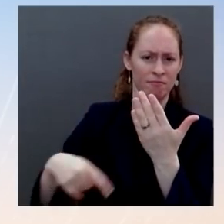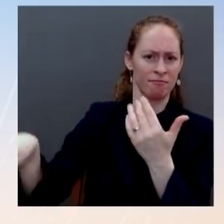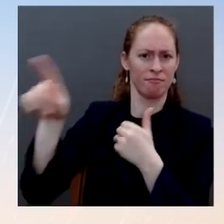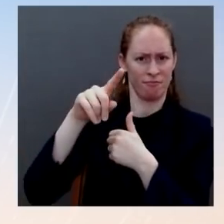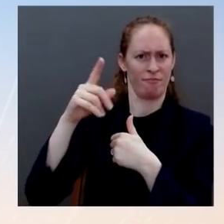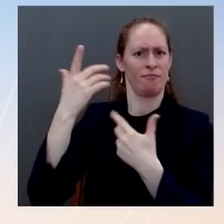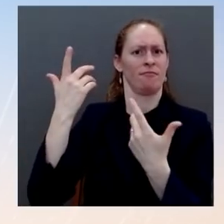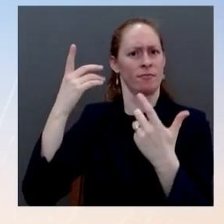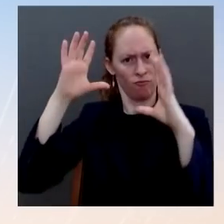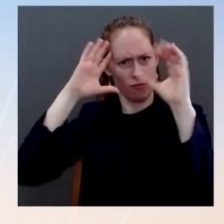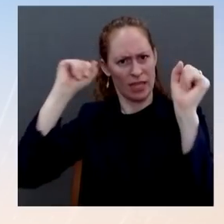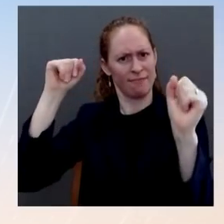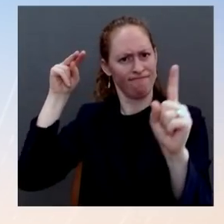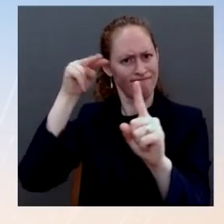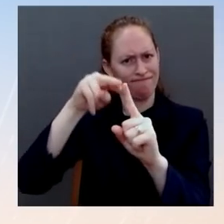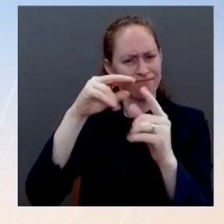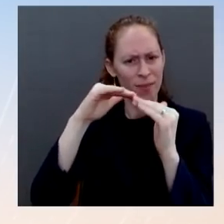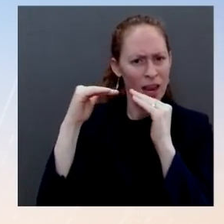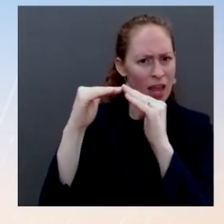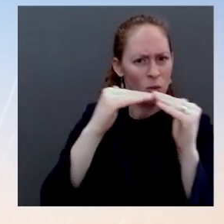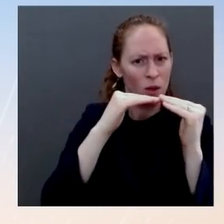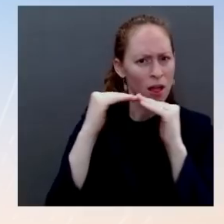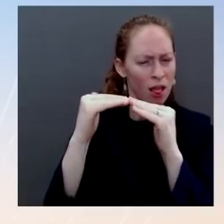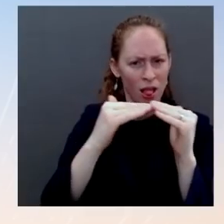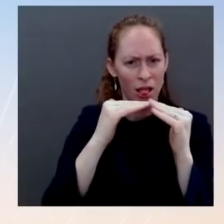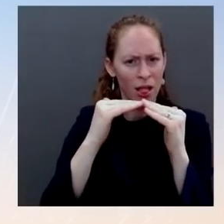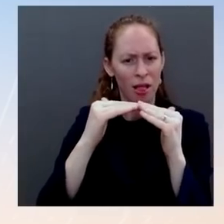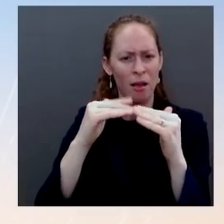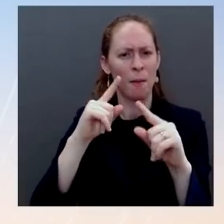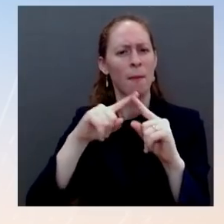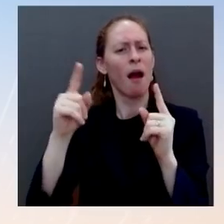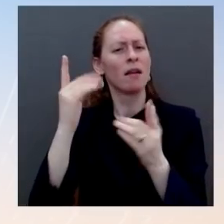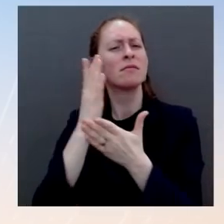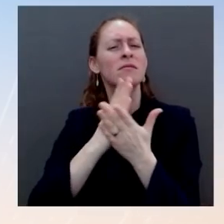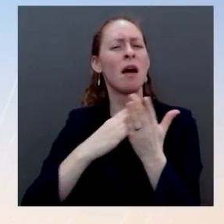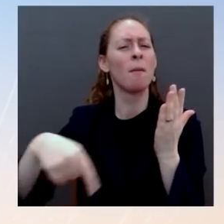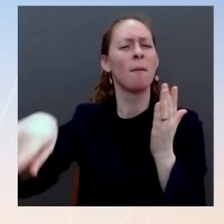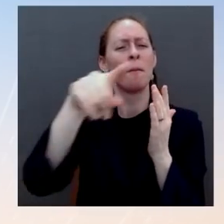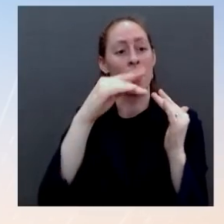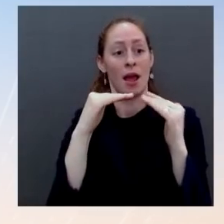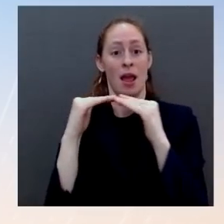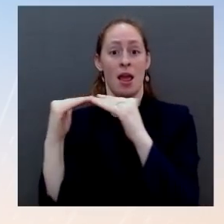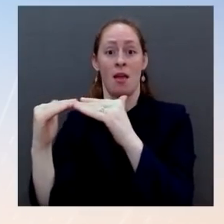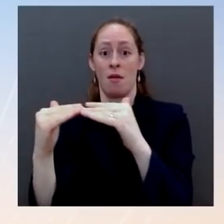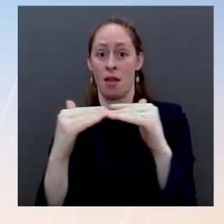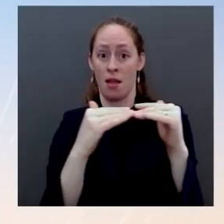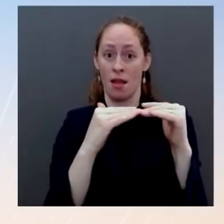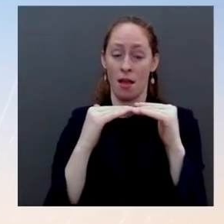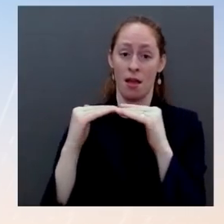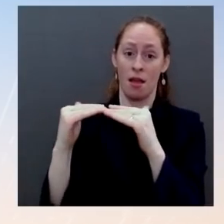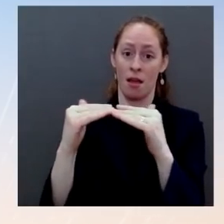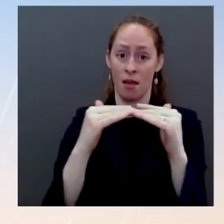Go ahead. The Press: Thanks, Jen. Beyond just the former president, there have been several Dem- -- or sorry, several Republicans today